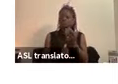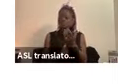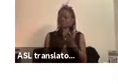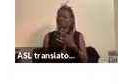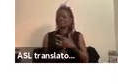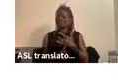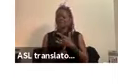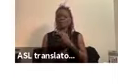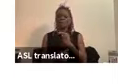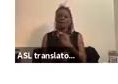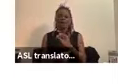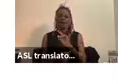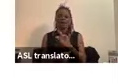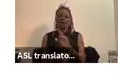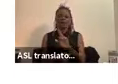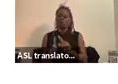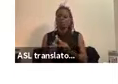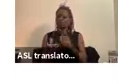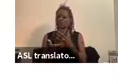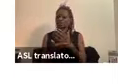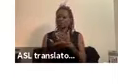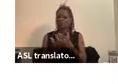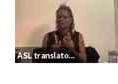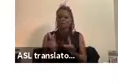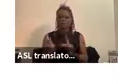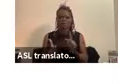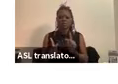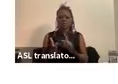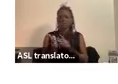although the immunocompromised and the elderly may still be at risk.